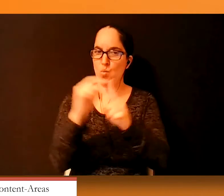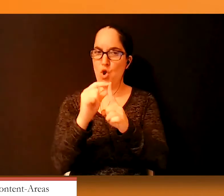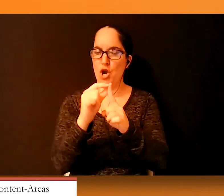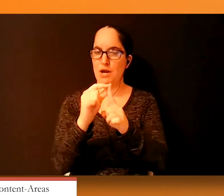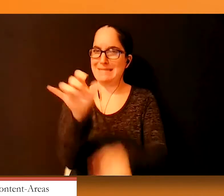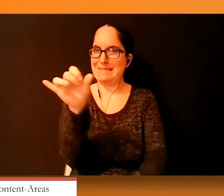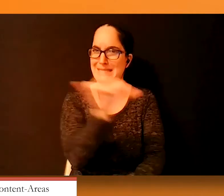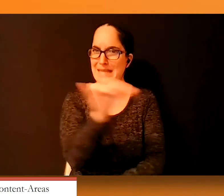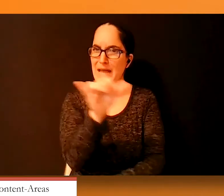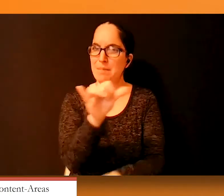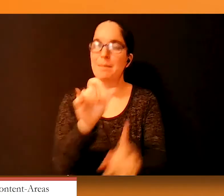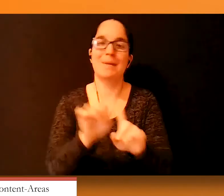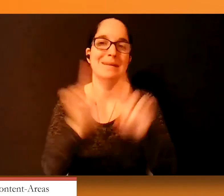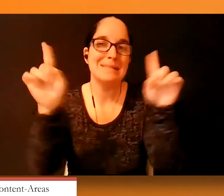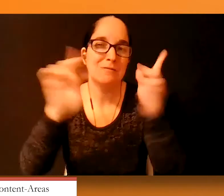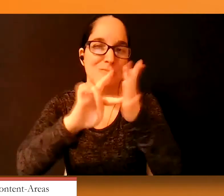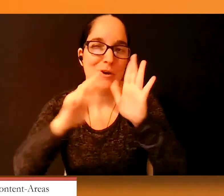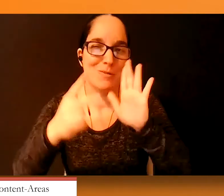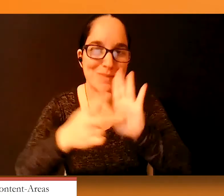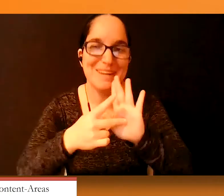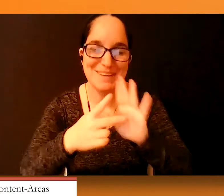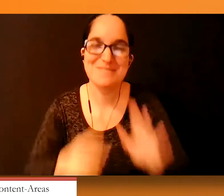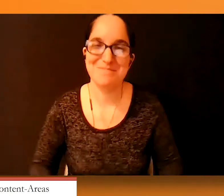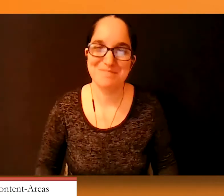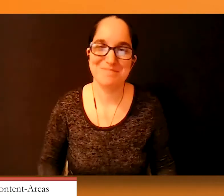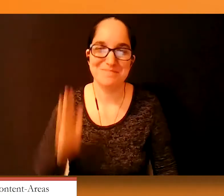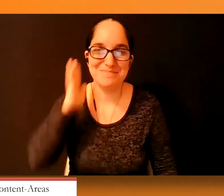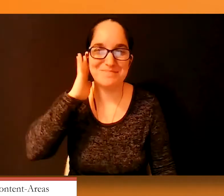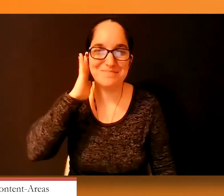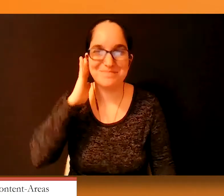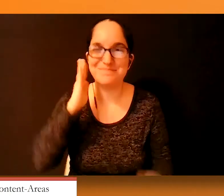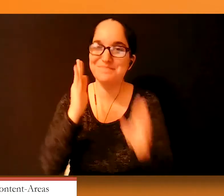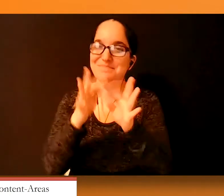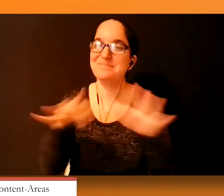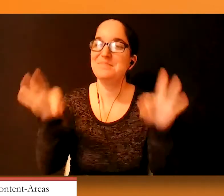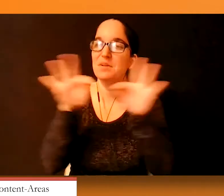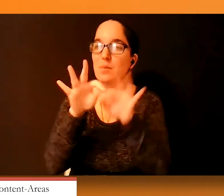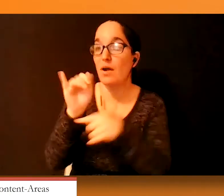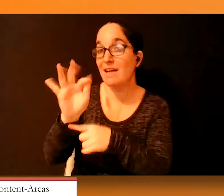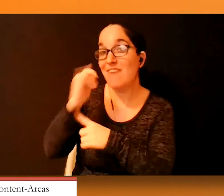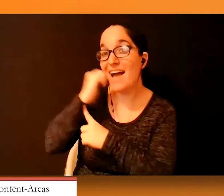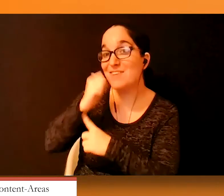Now we have to also work on some everyday words that have changed meaning.